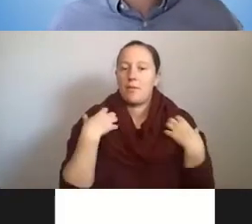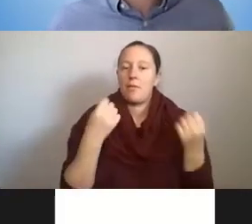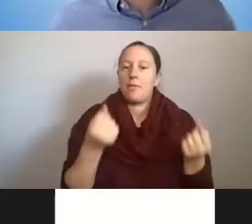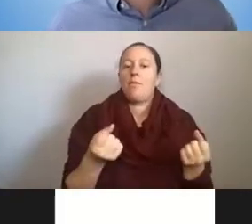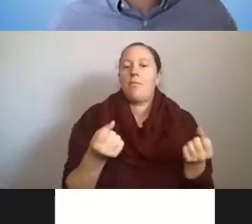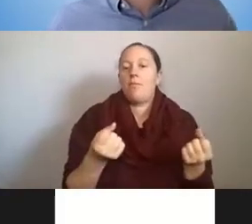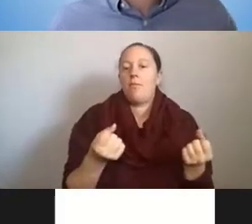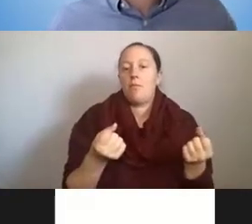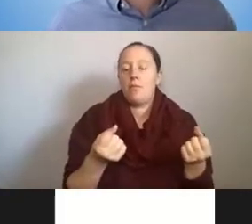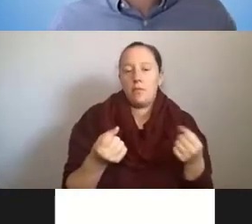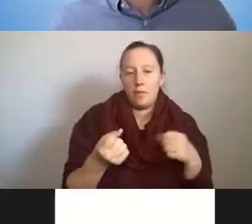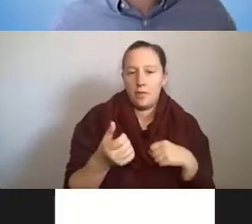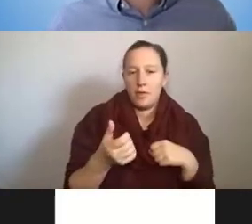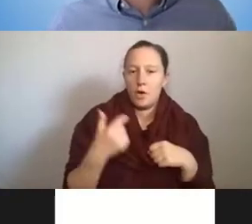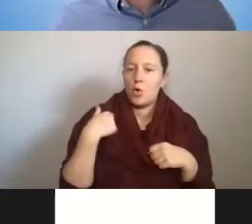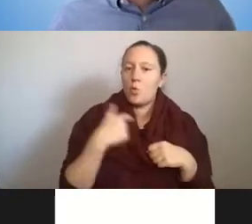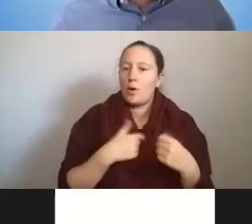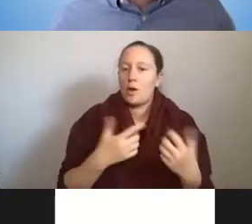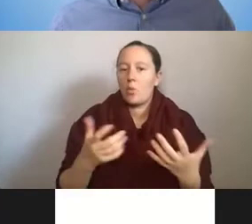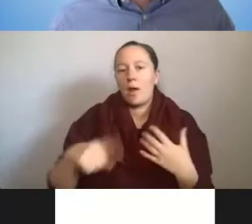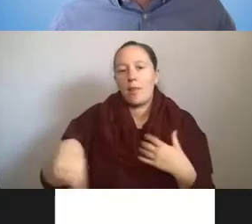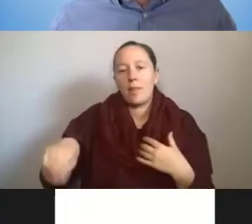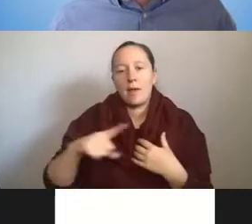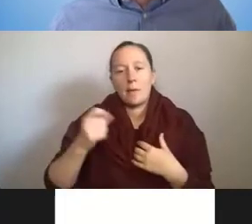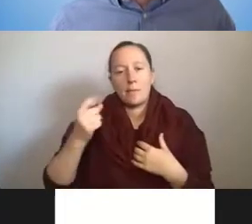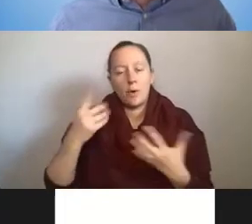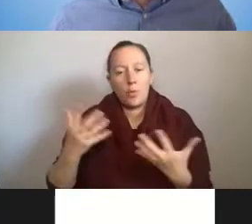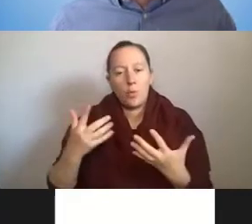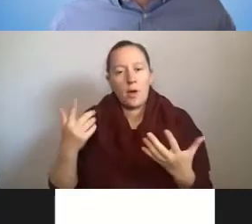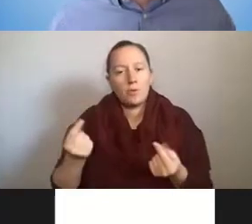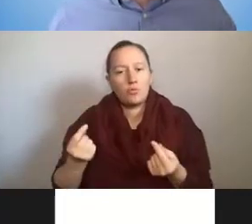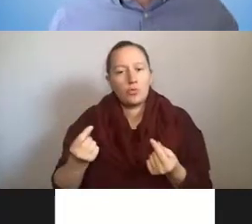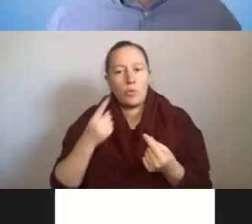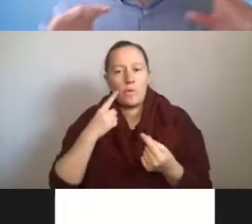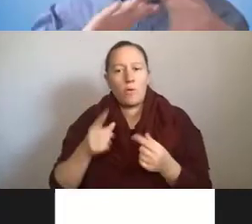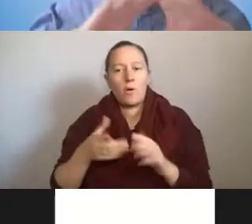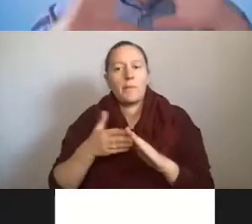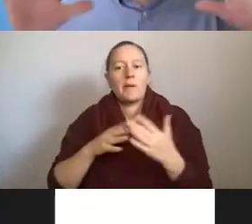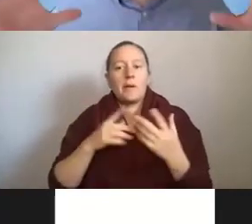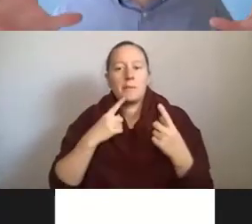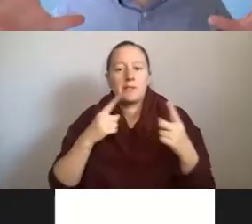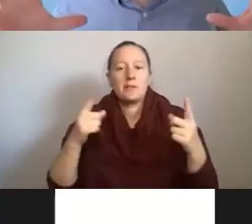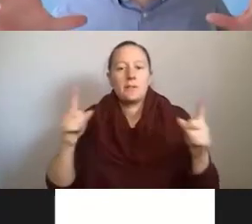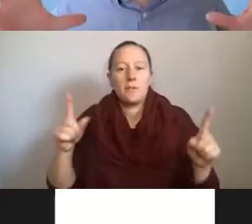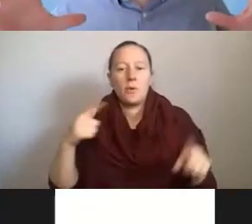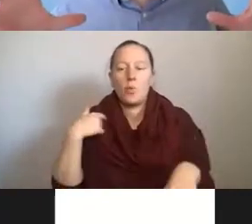what they can do to be successful. And the way that we .. and we're a coordinating office,